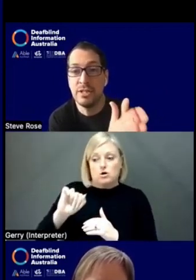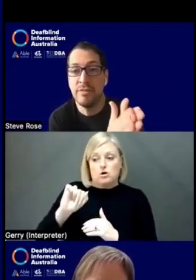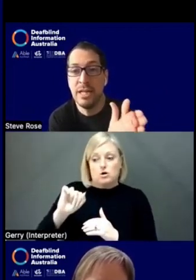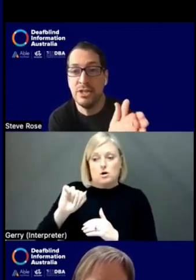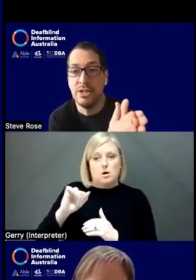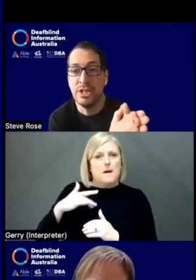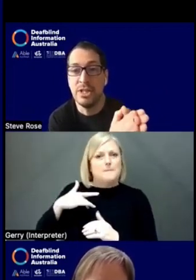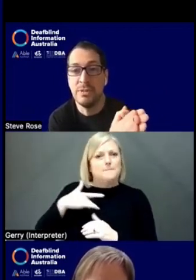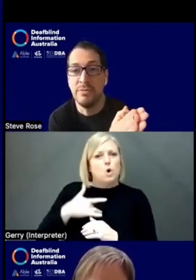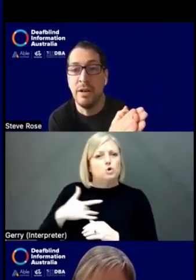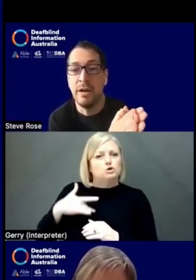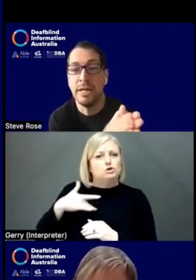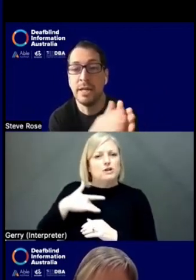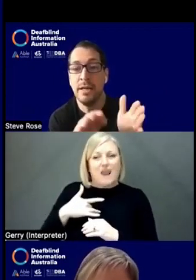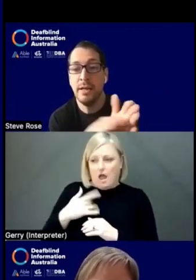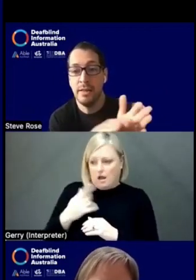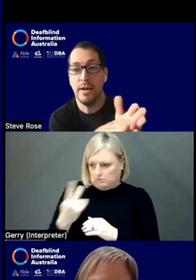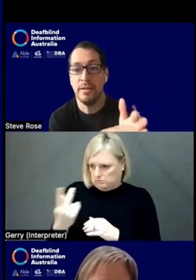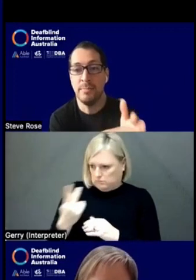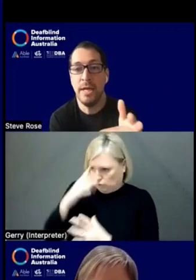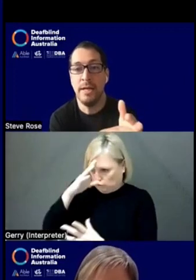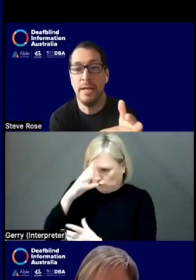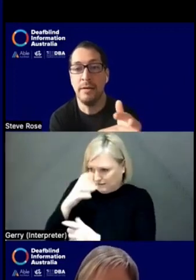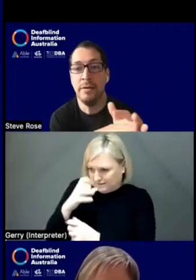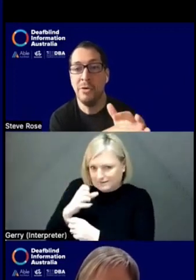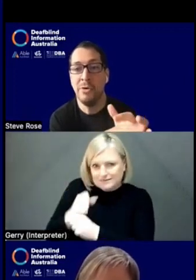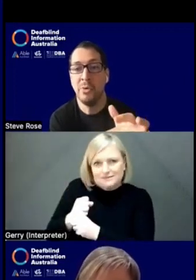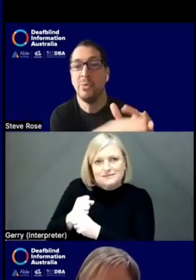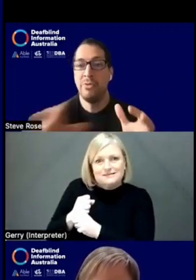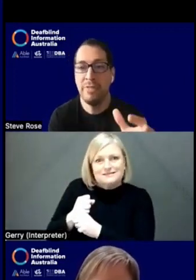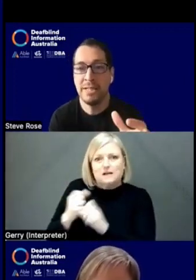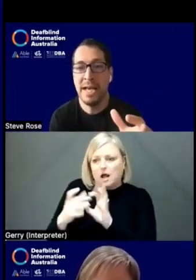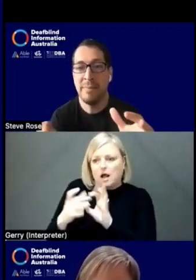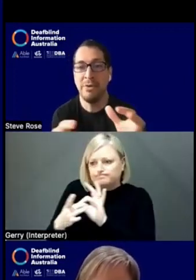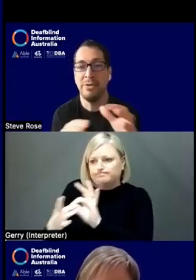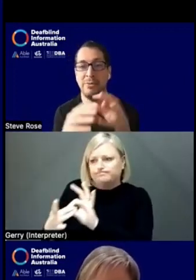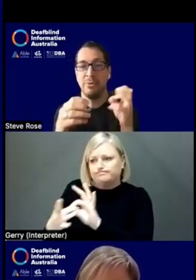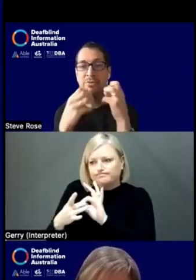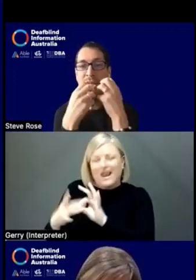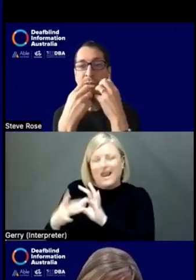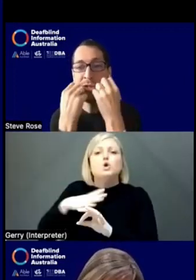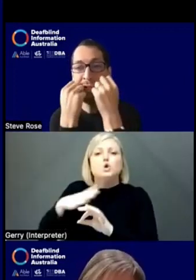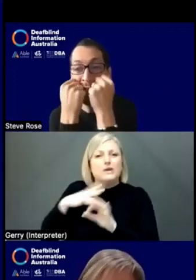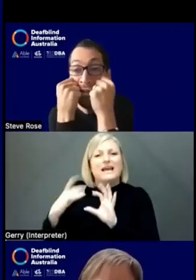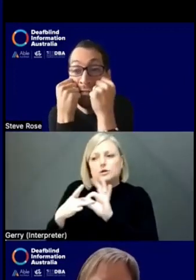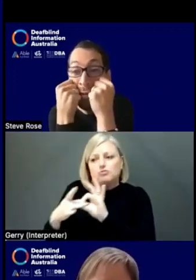trusting relationships if you like, that underpin all of that to happen. If we really want her to